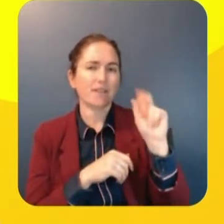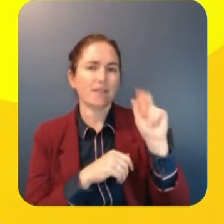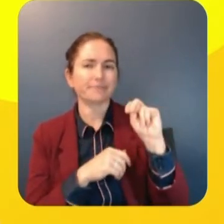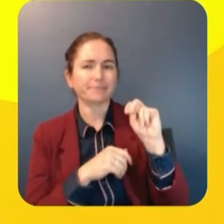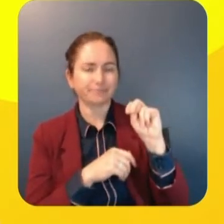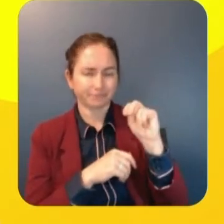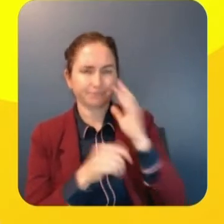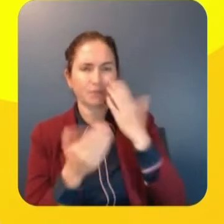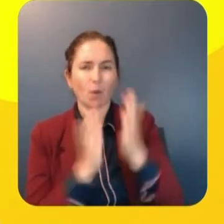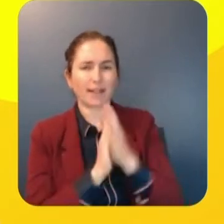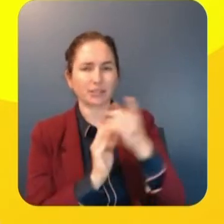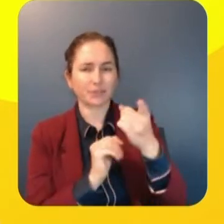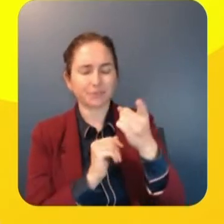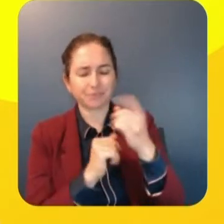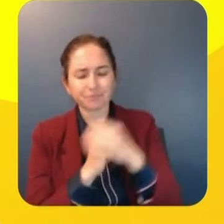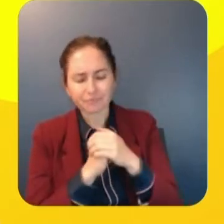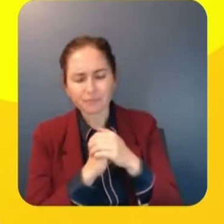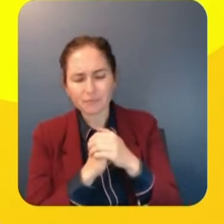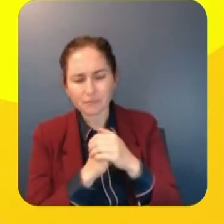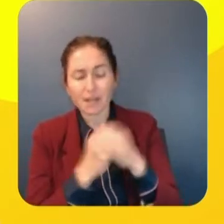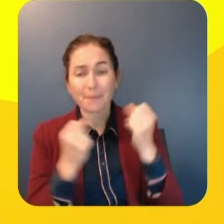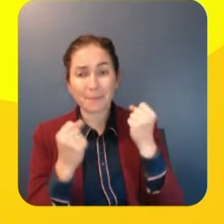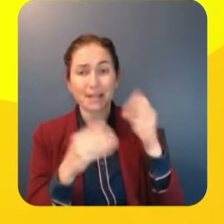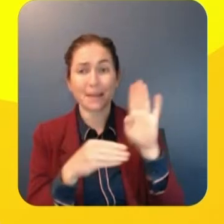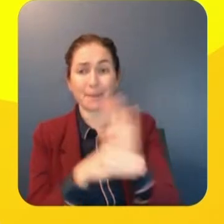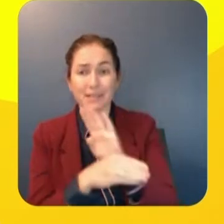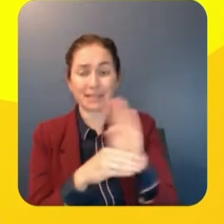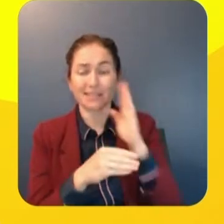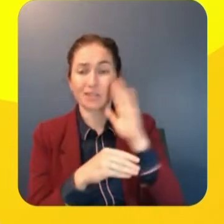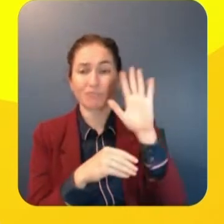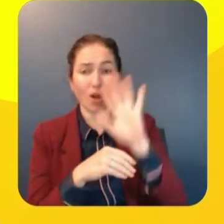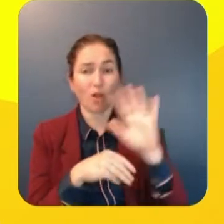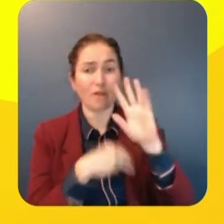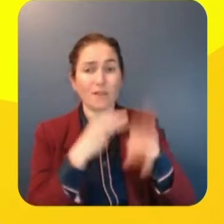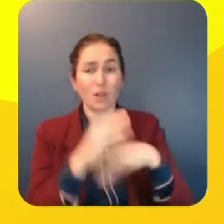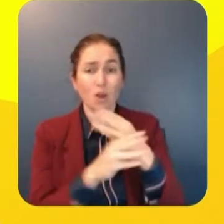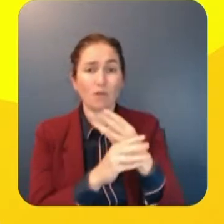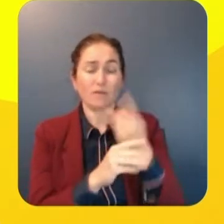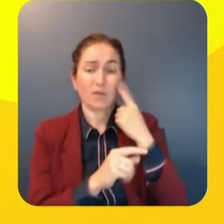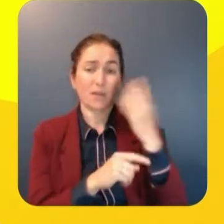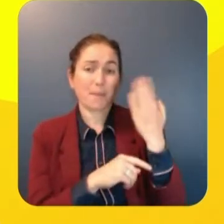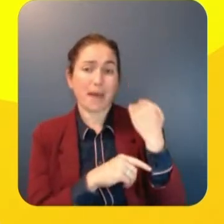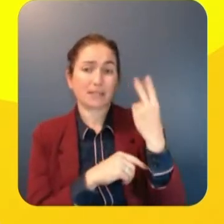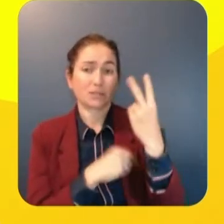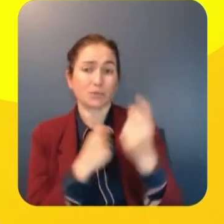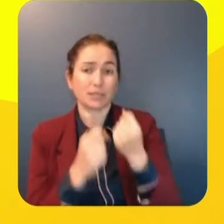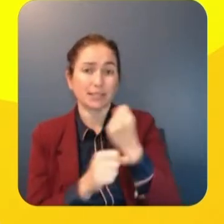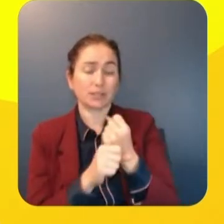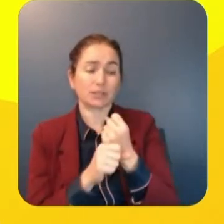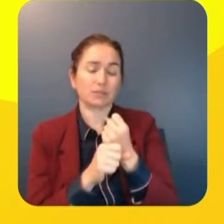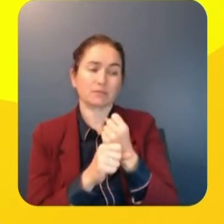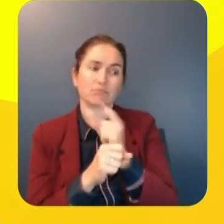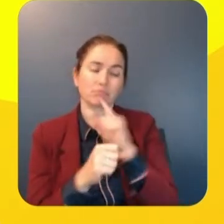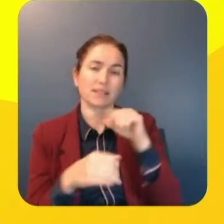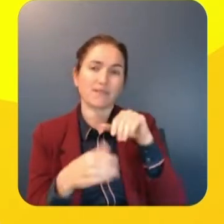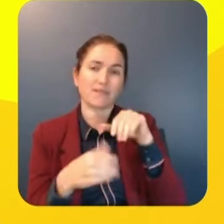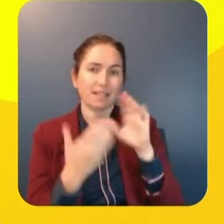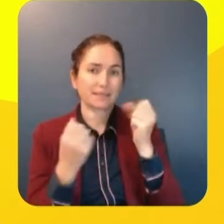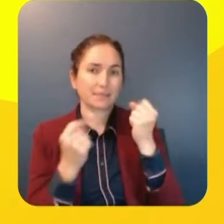So, a number of businesses right across the globe have over the last two years faced a number of external market headwinds,